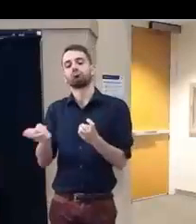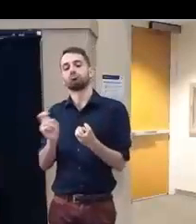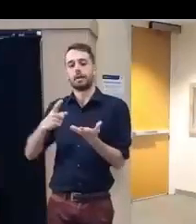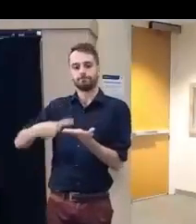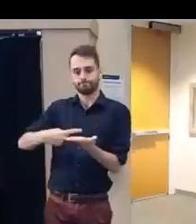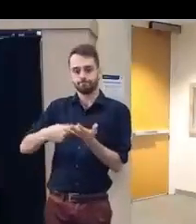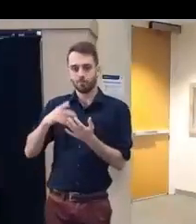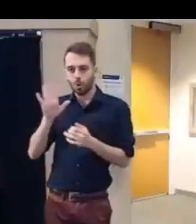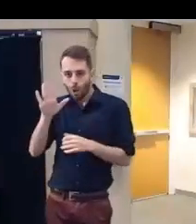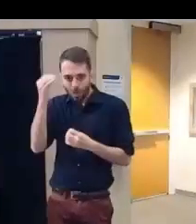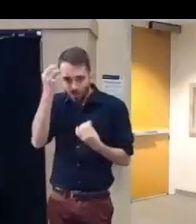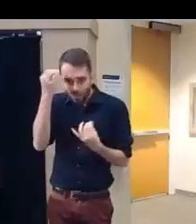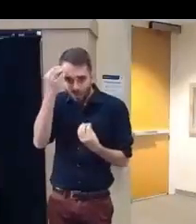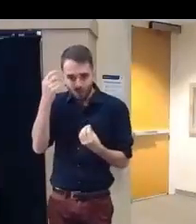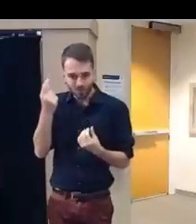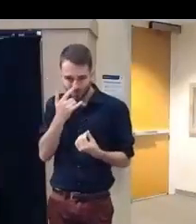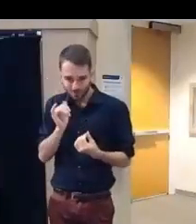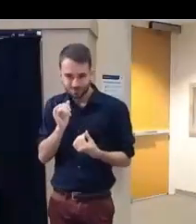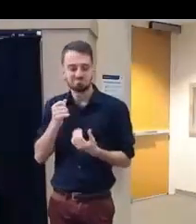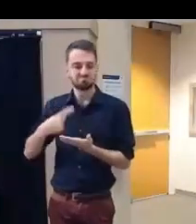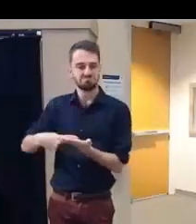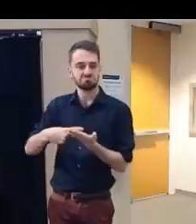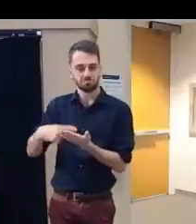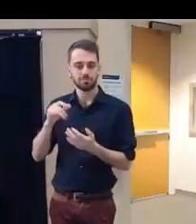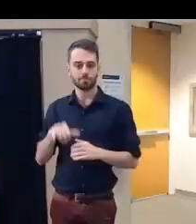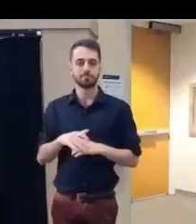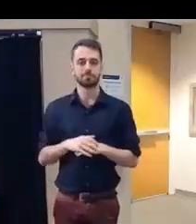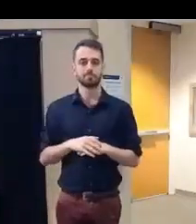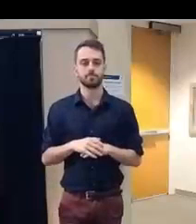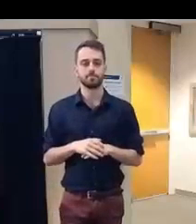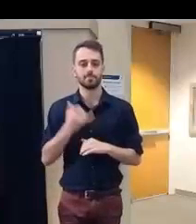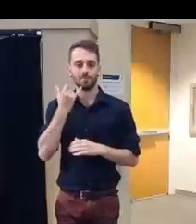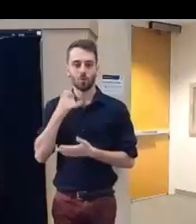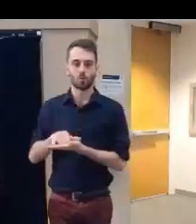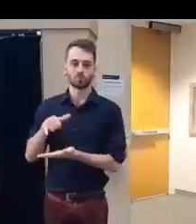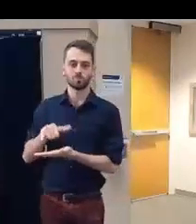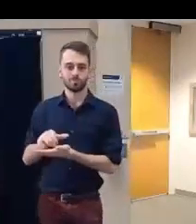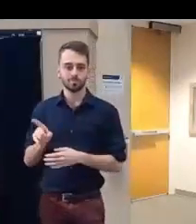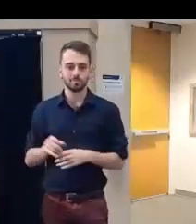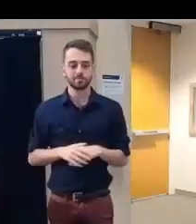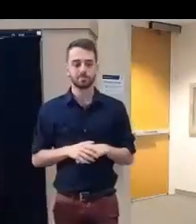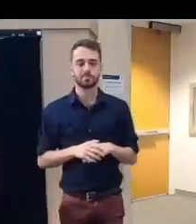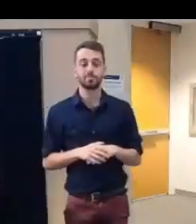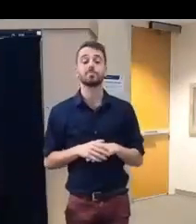and then we have what we call our amplification and allyship series um that happens um throughout